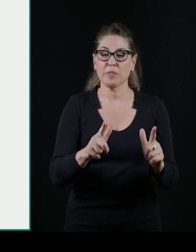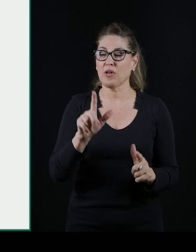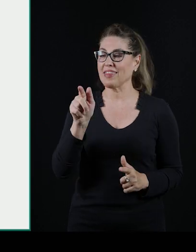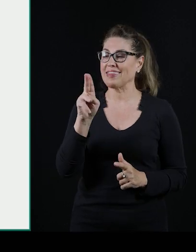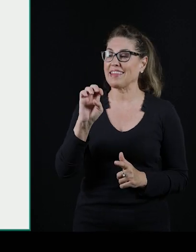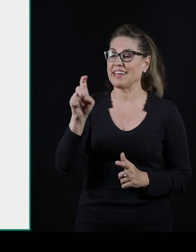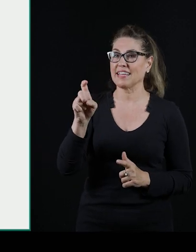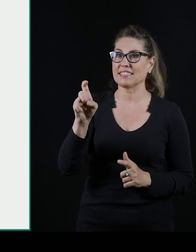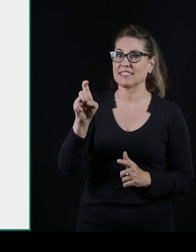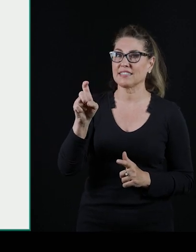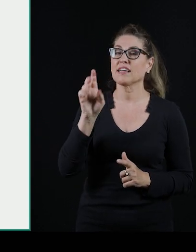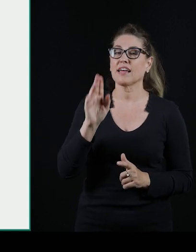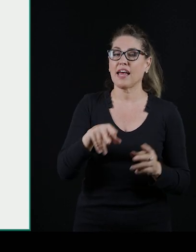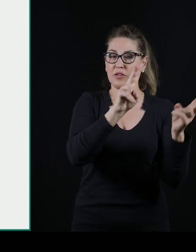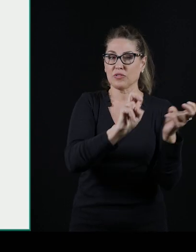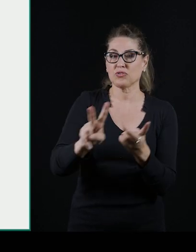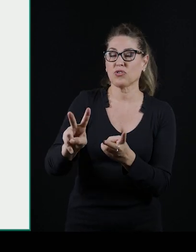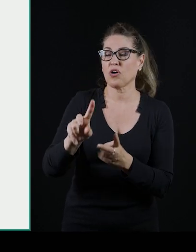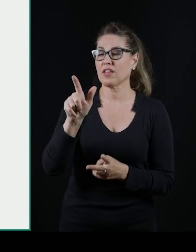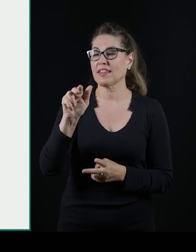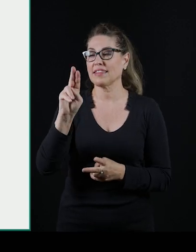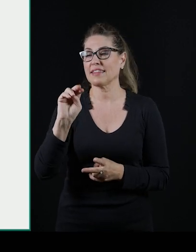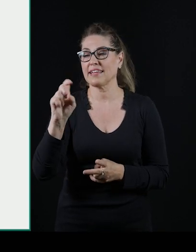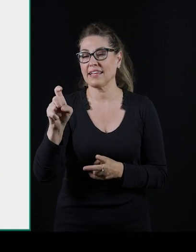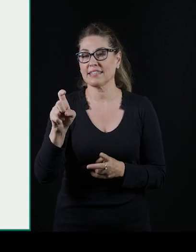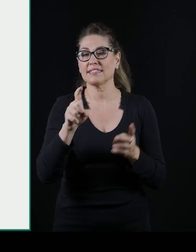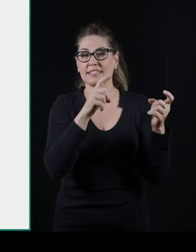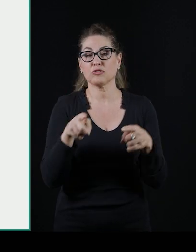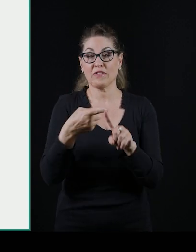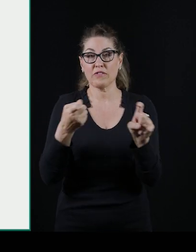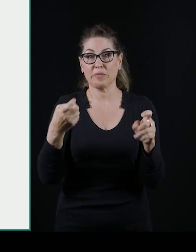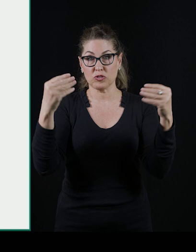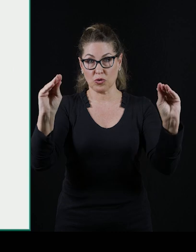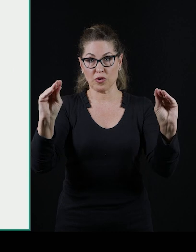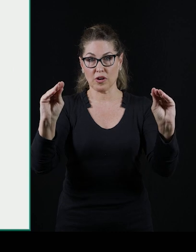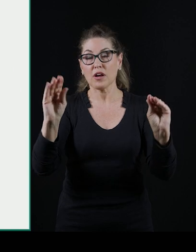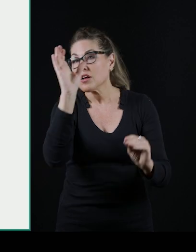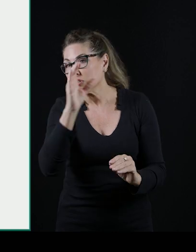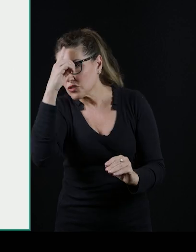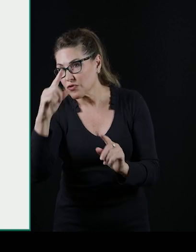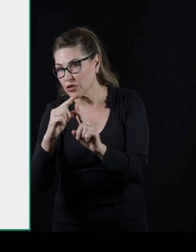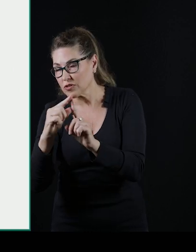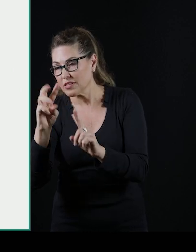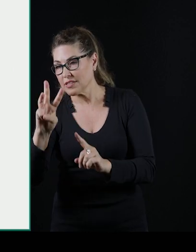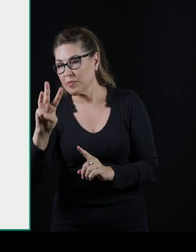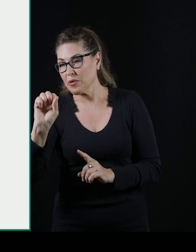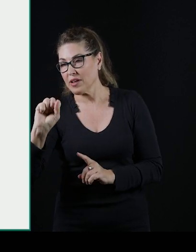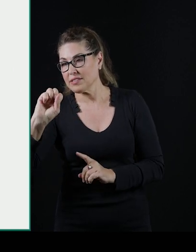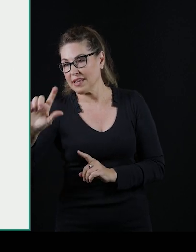and install a Linux distribution from the windows store by searching for the term "WSL" in the windows store.